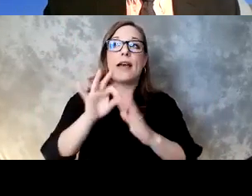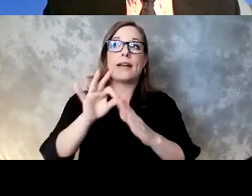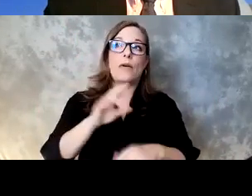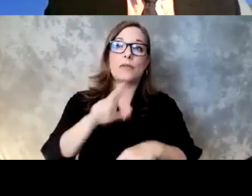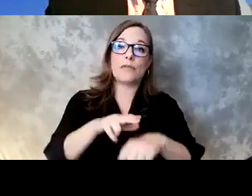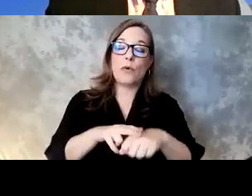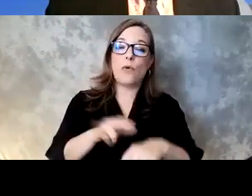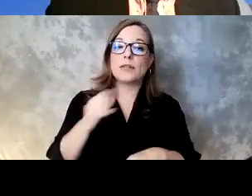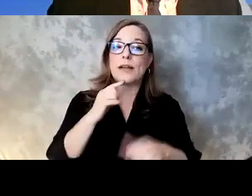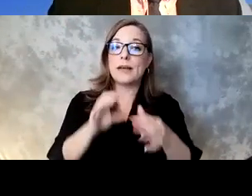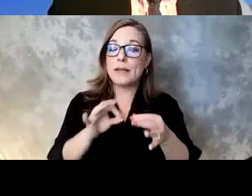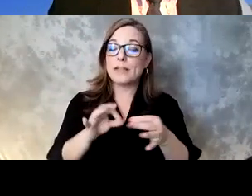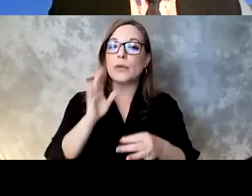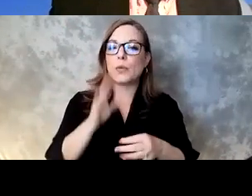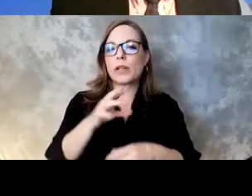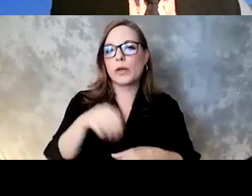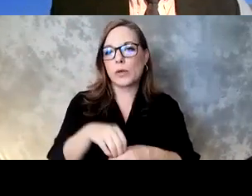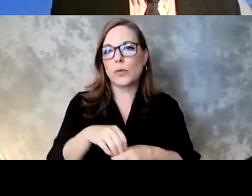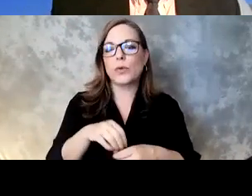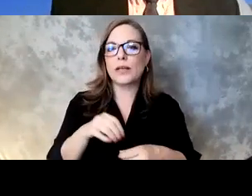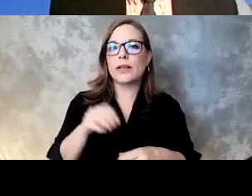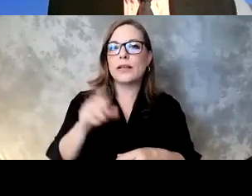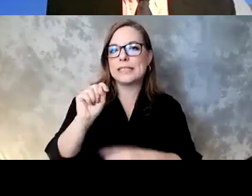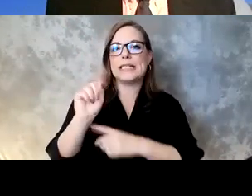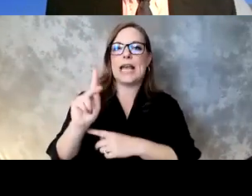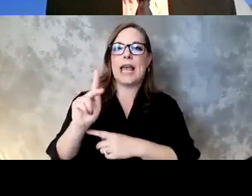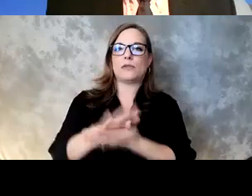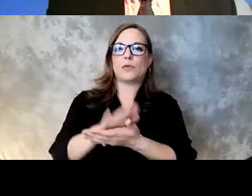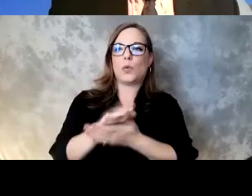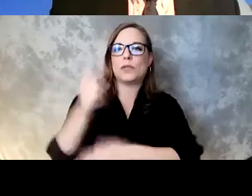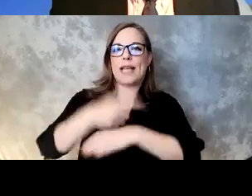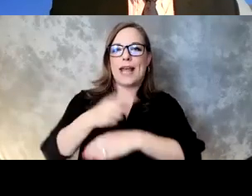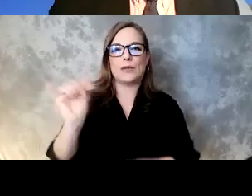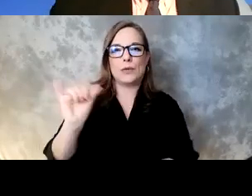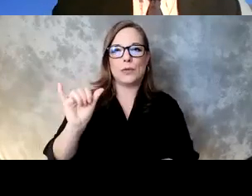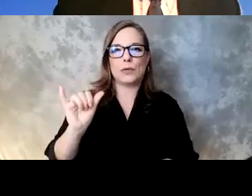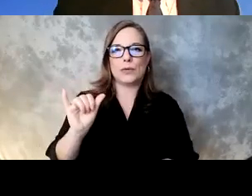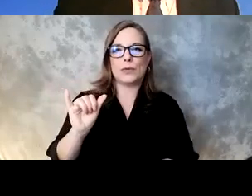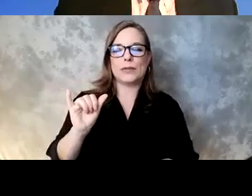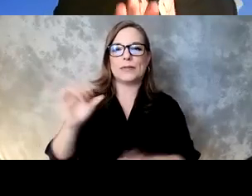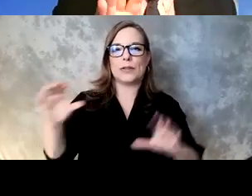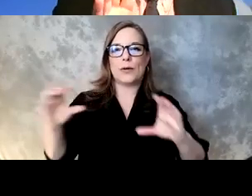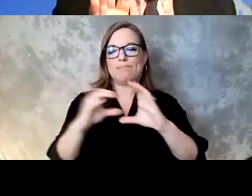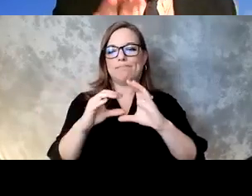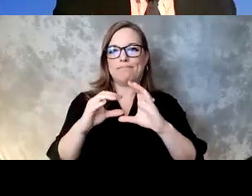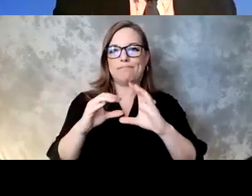is inclusive of would be inclusive of the TK school day hours. So if TK funds are only